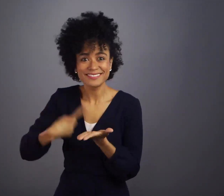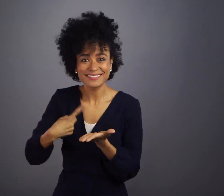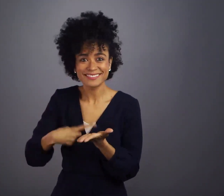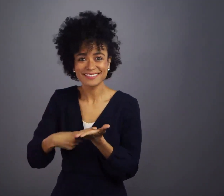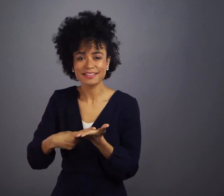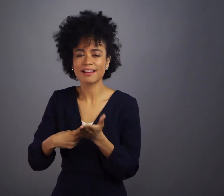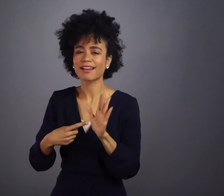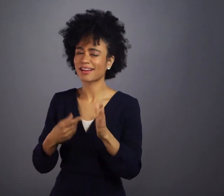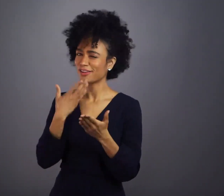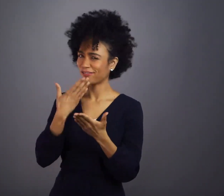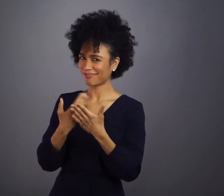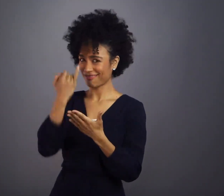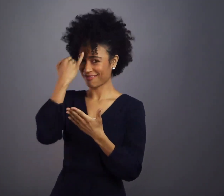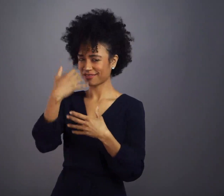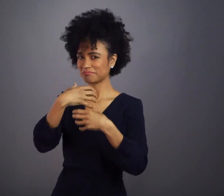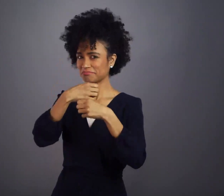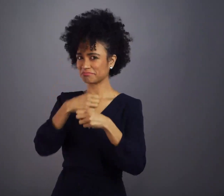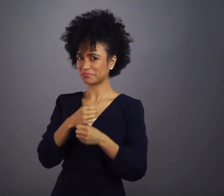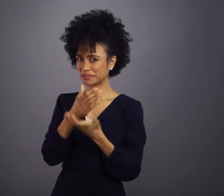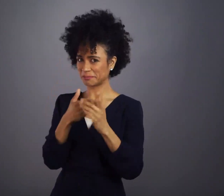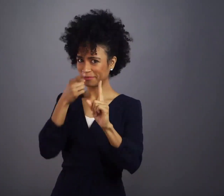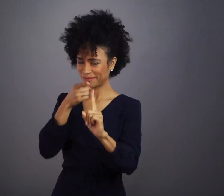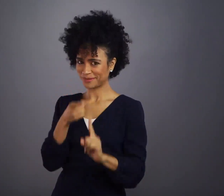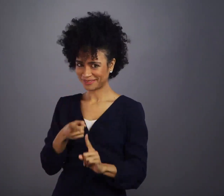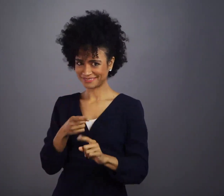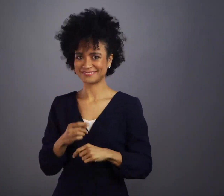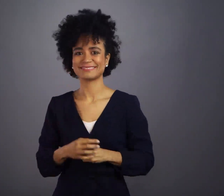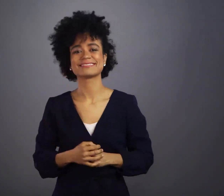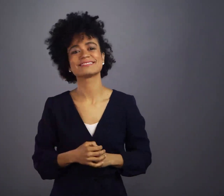it may be well to summarize some points as we see them.